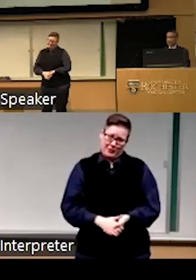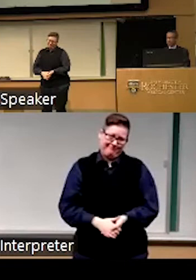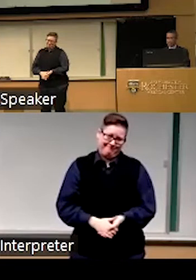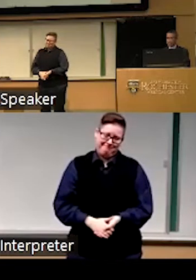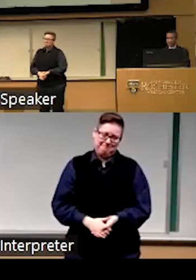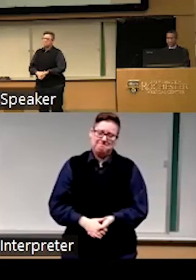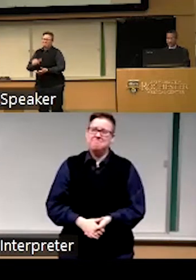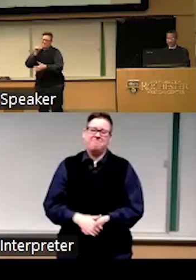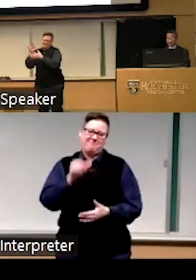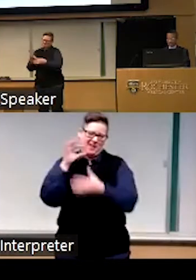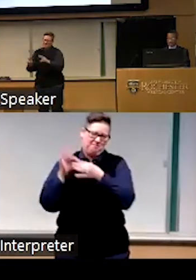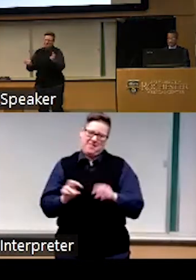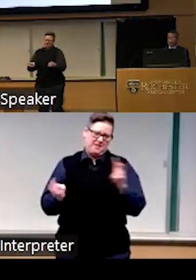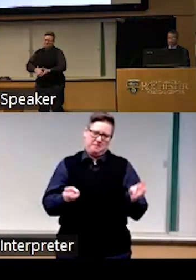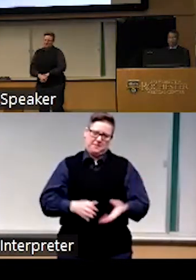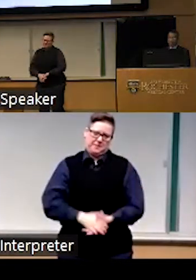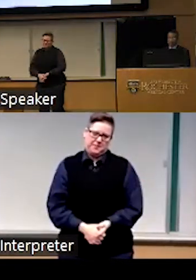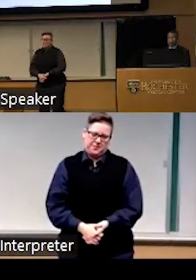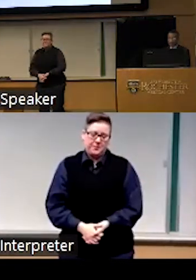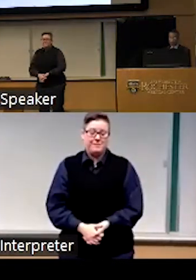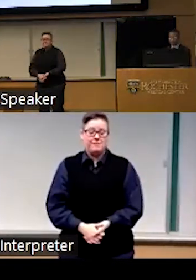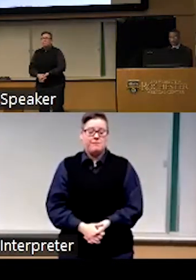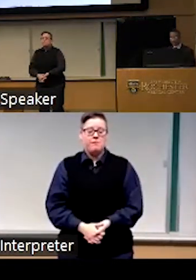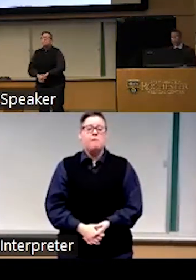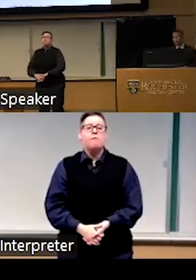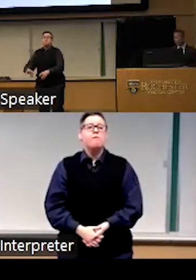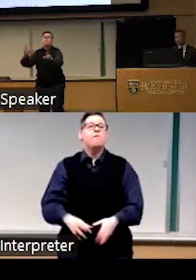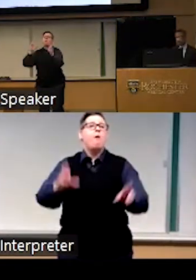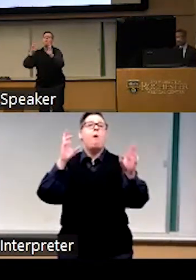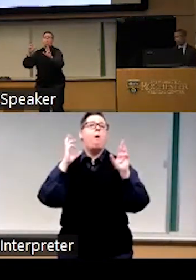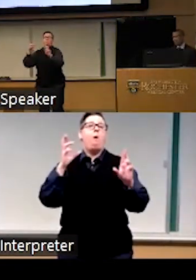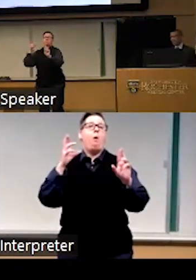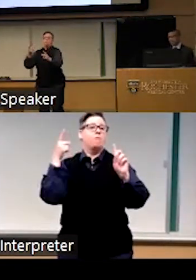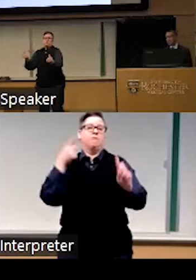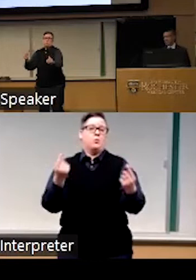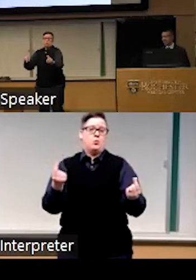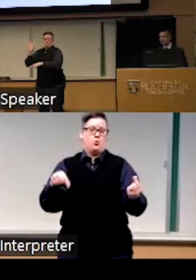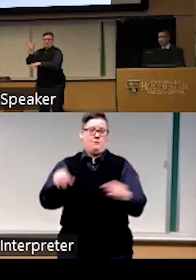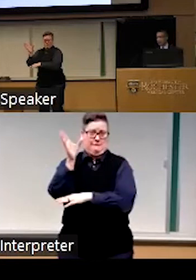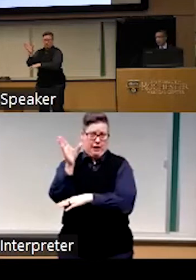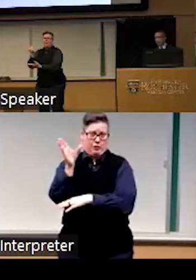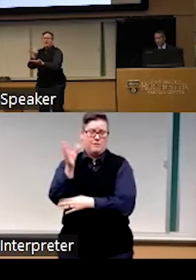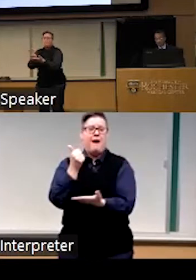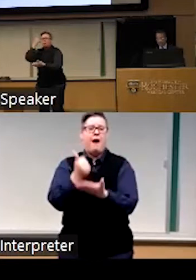this morning or this afternoon um what I hope to do is is to give you a conceptual framework for